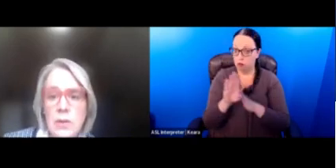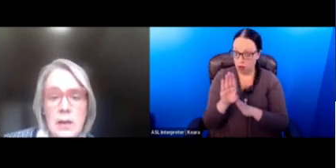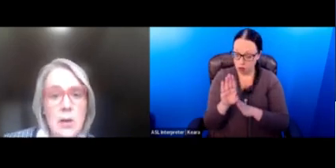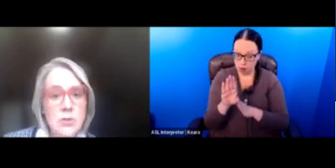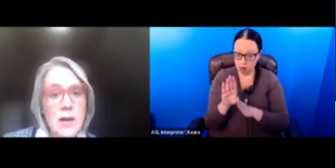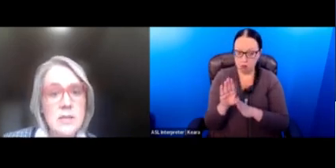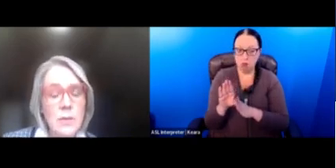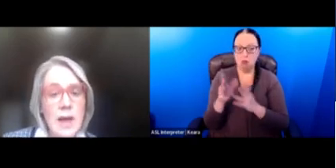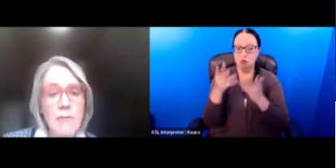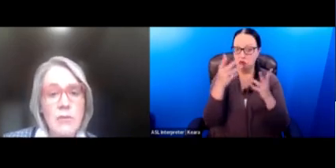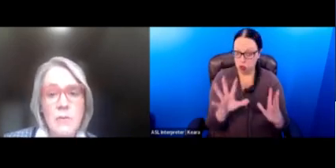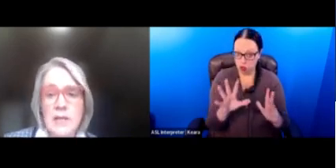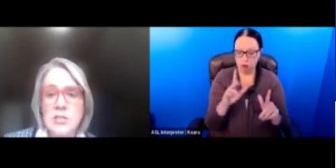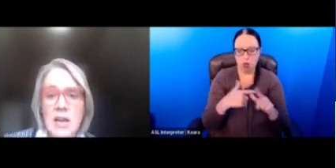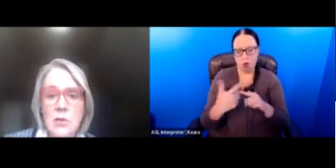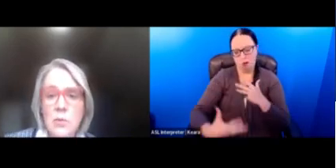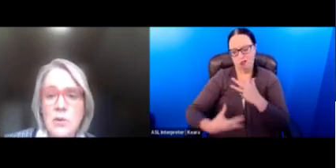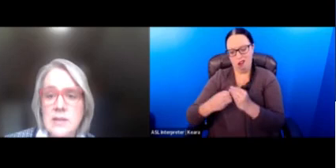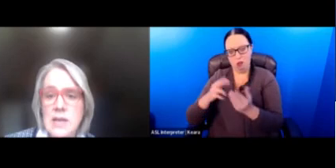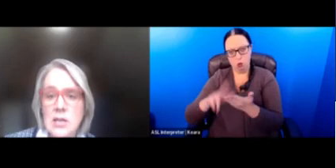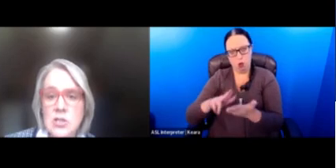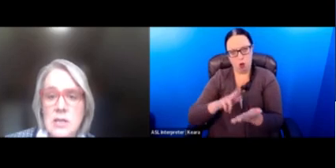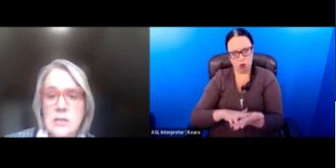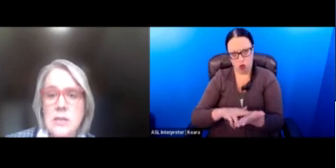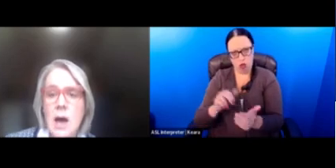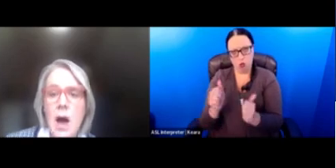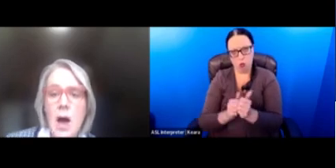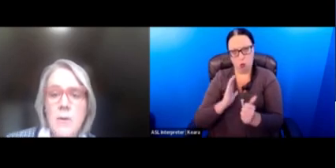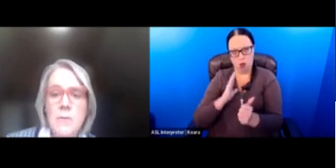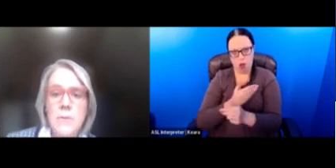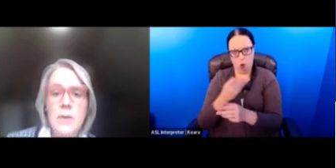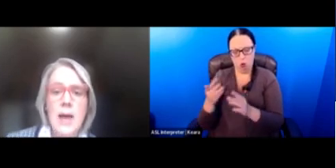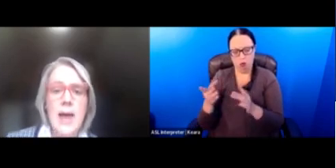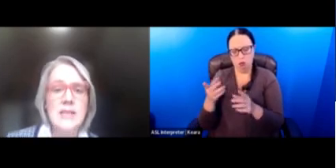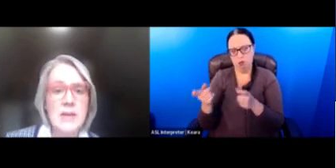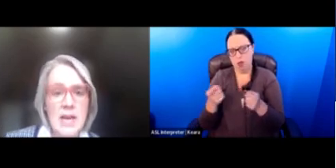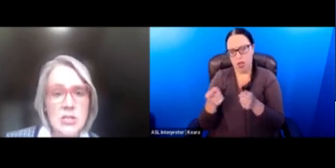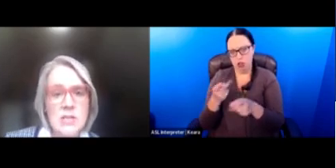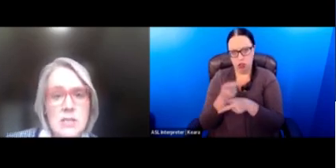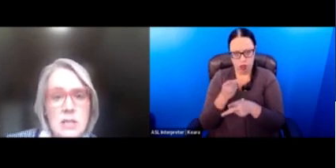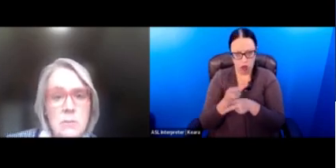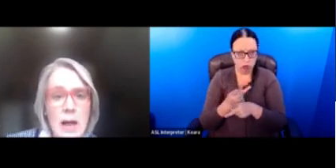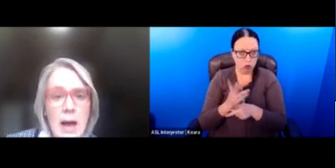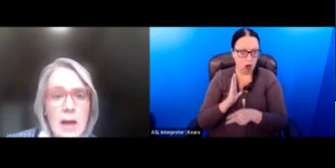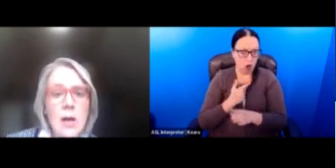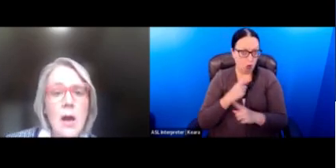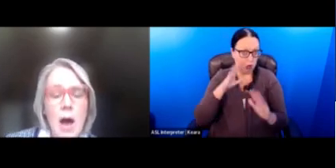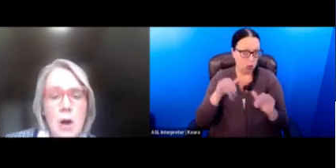organizations, expectations to comply with federal rule, and as it relates to dignity and